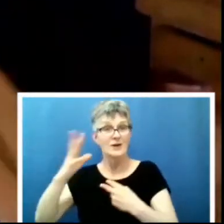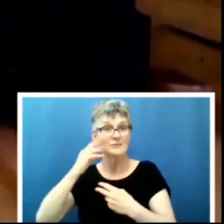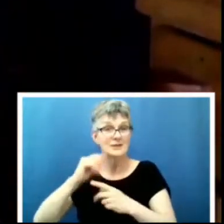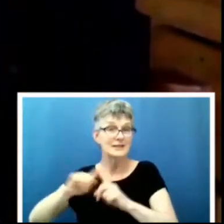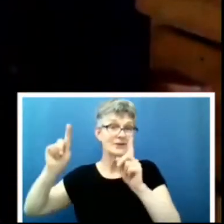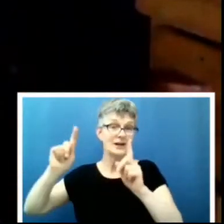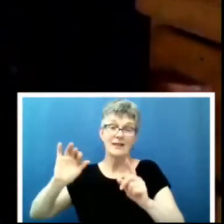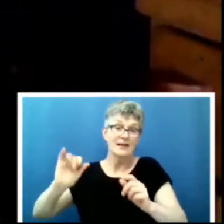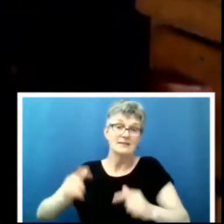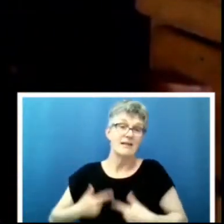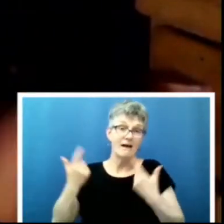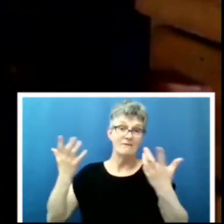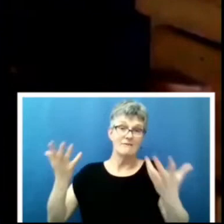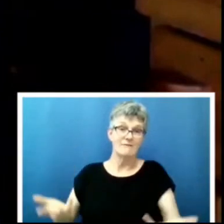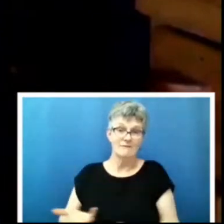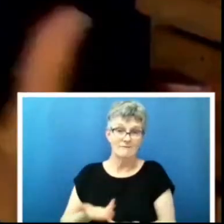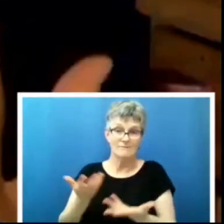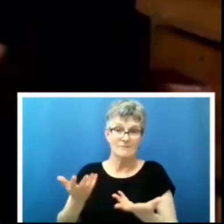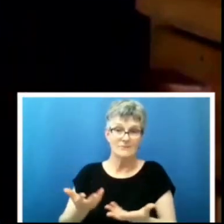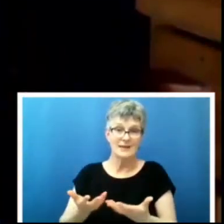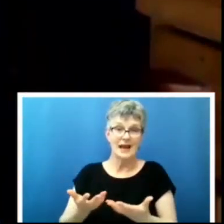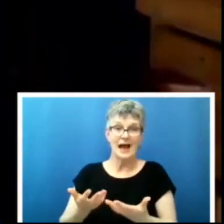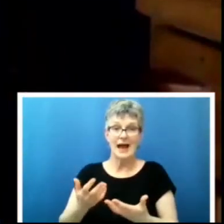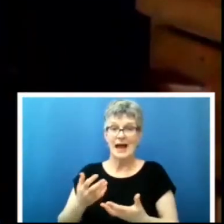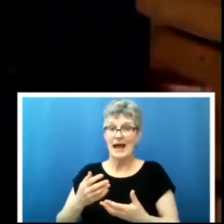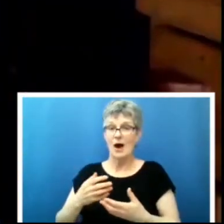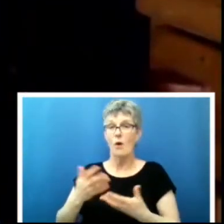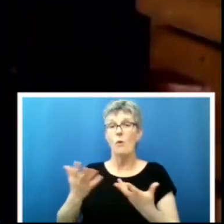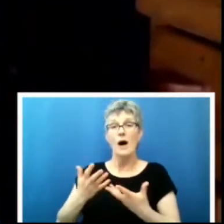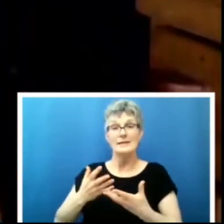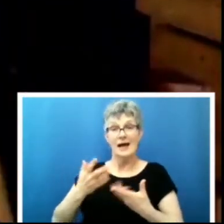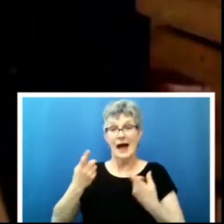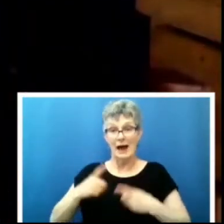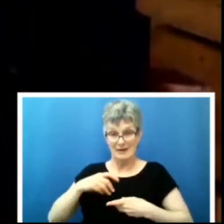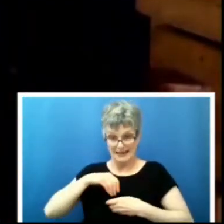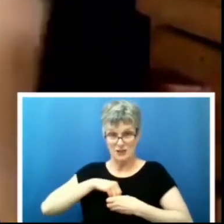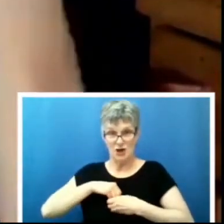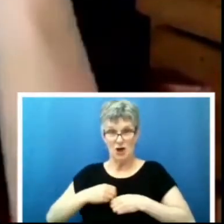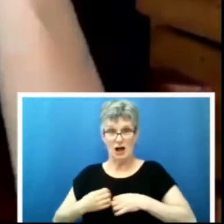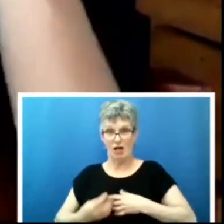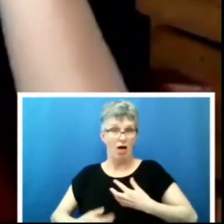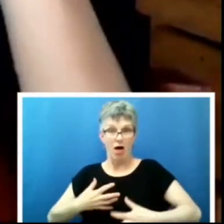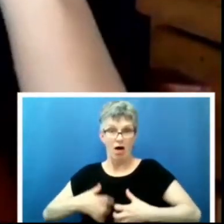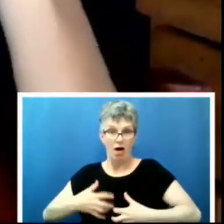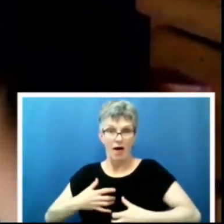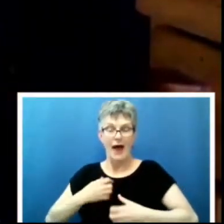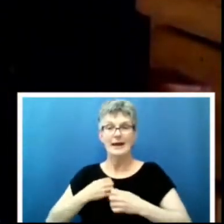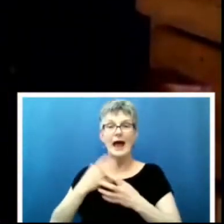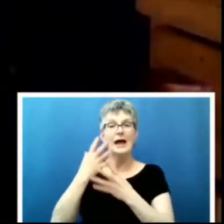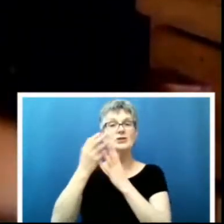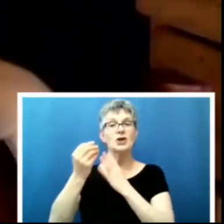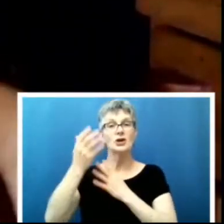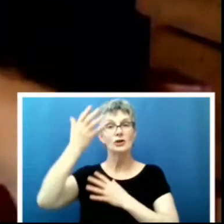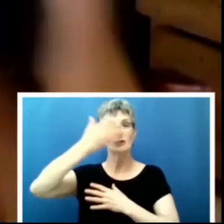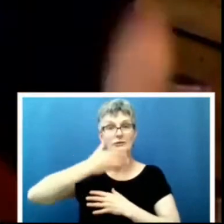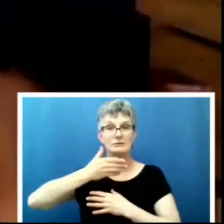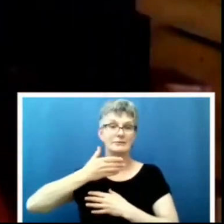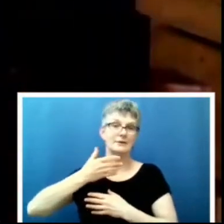Reconciling two different things internally, externally and doing my best to just calm what's inside and be present now.